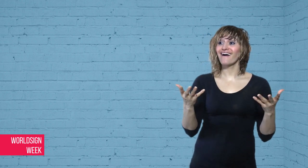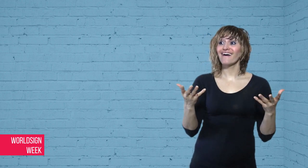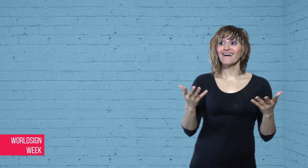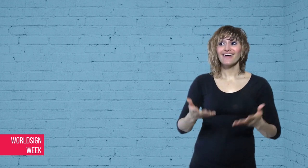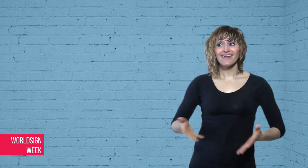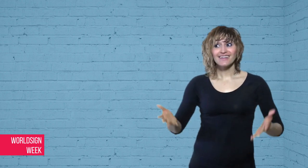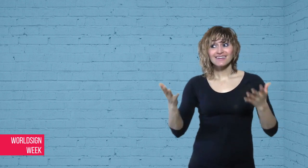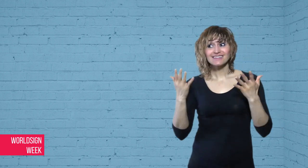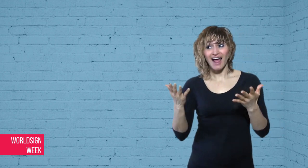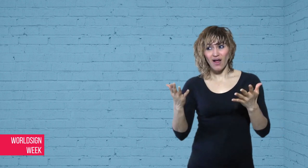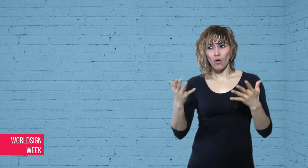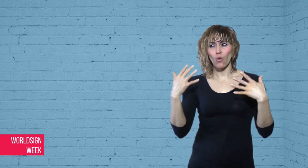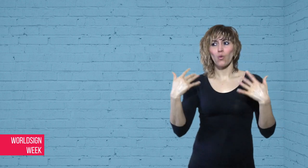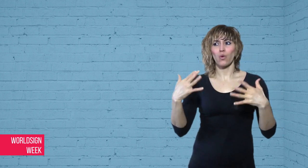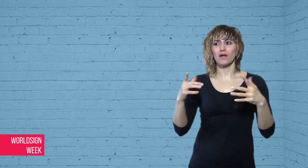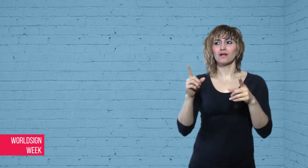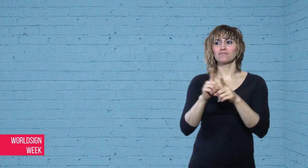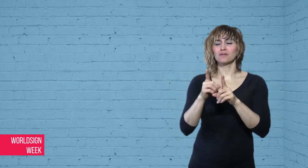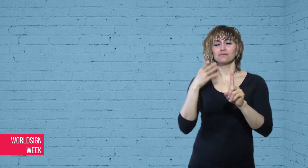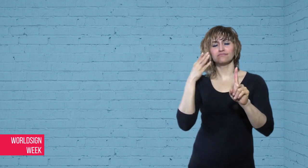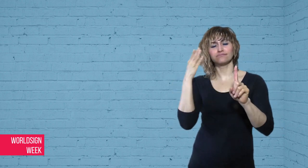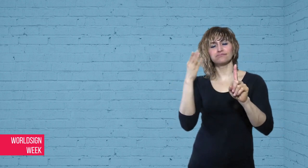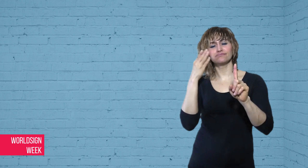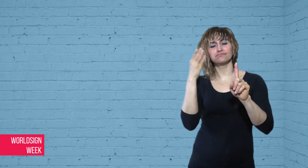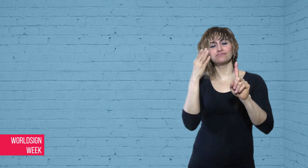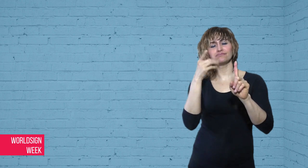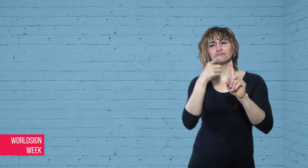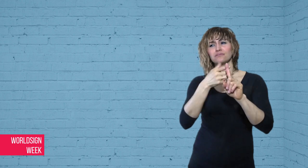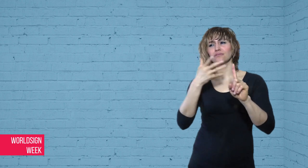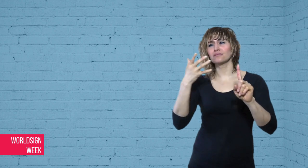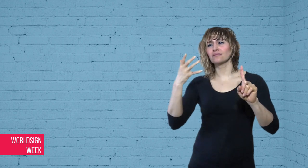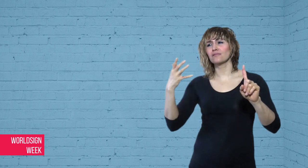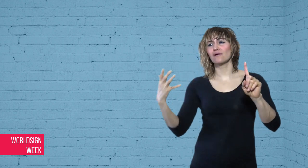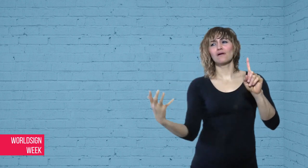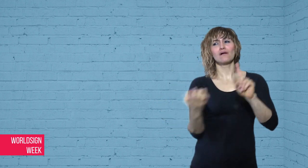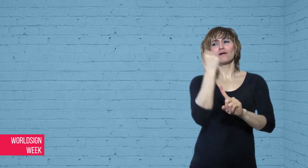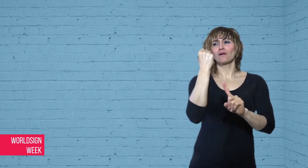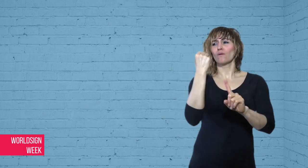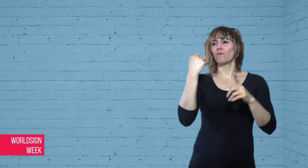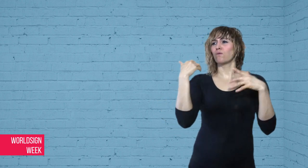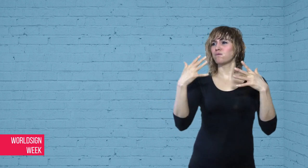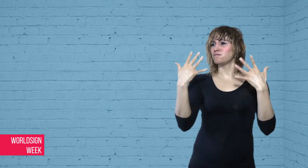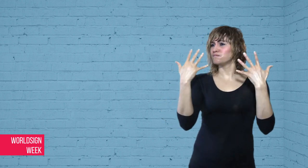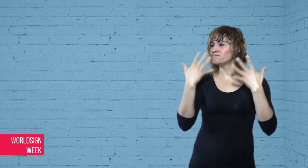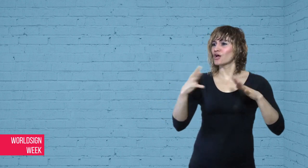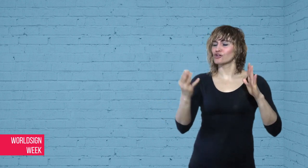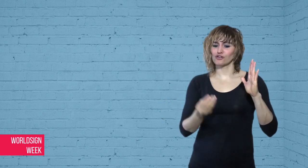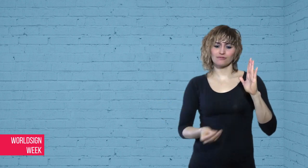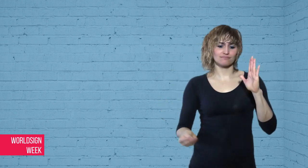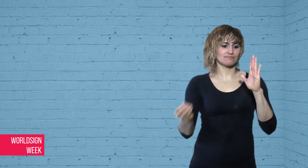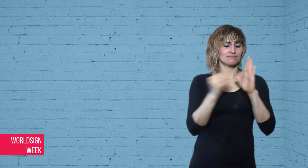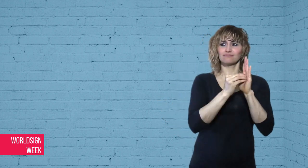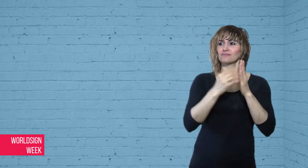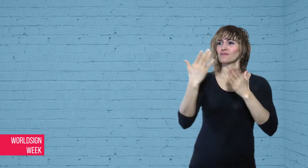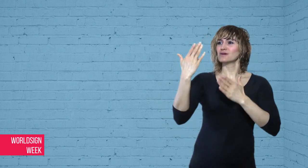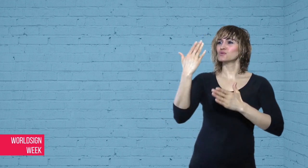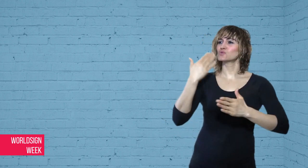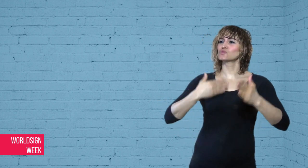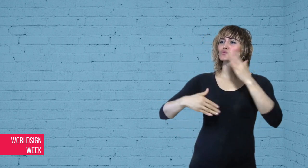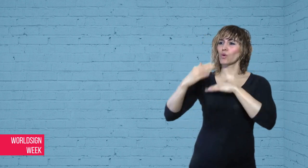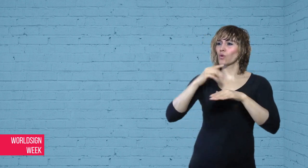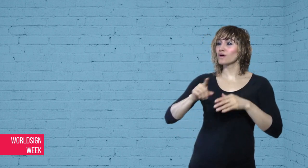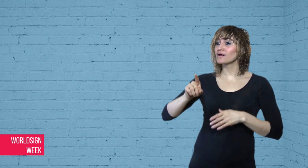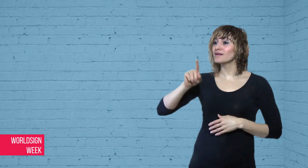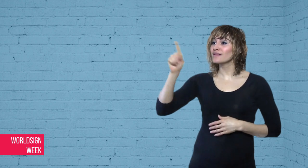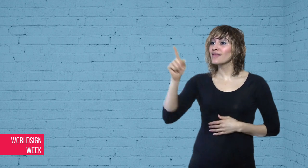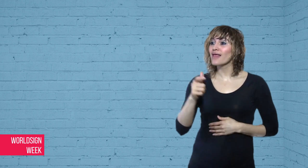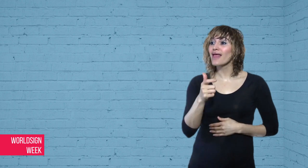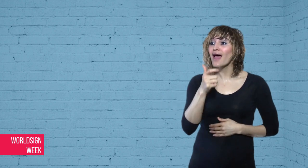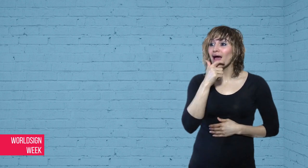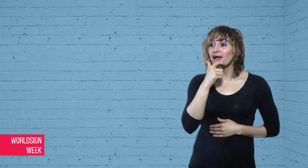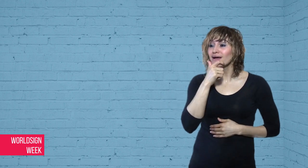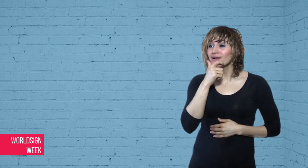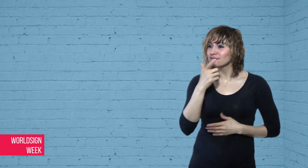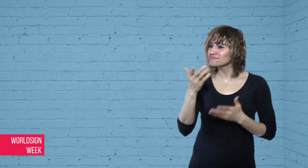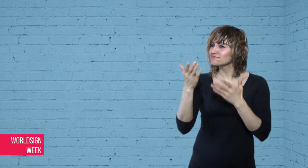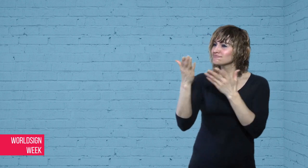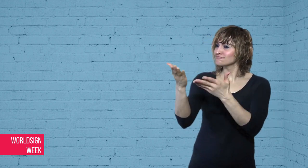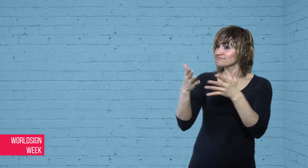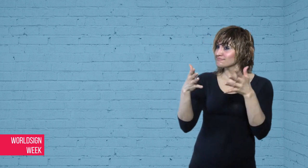history in the United Kingdom.